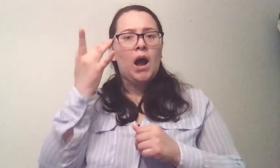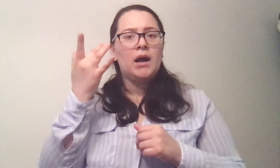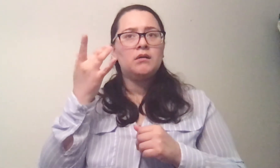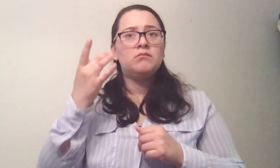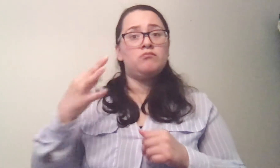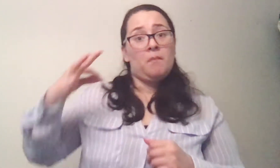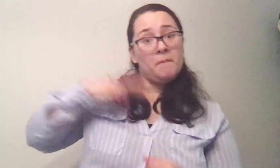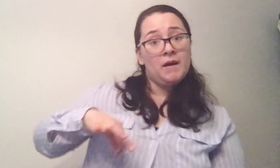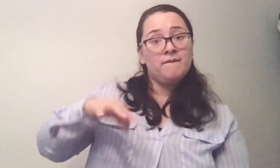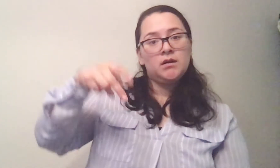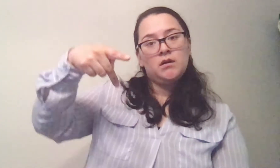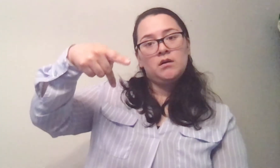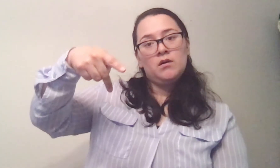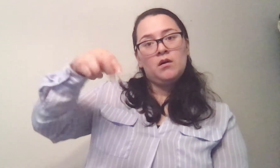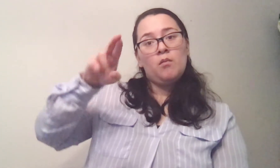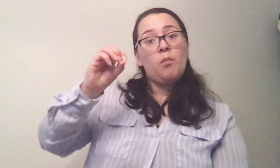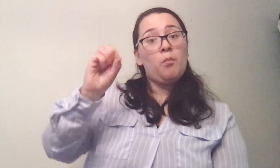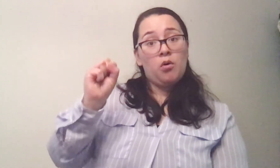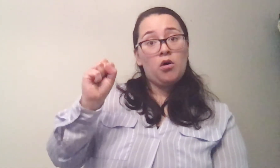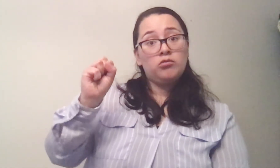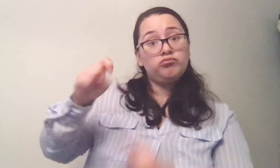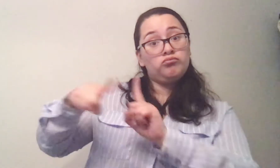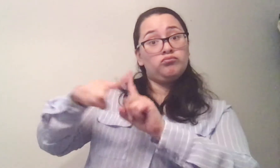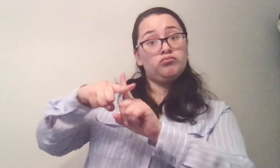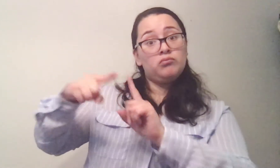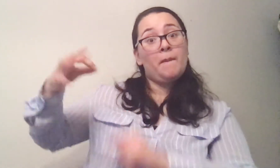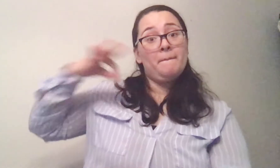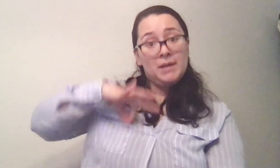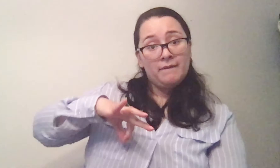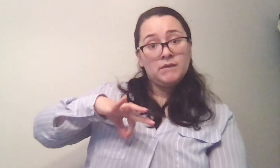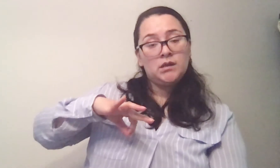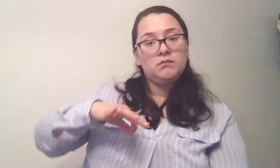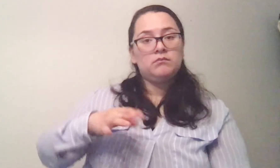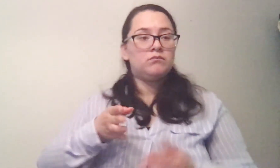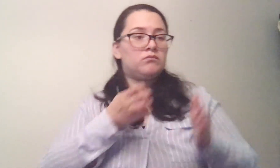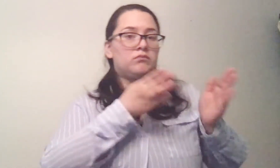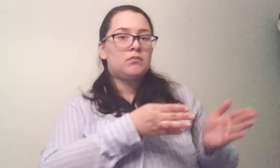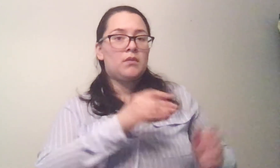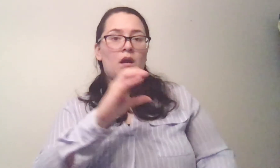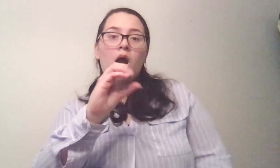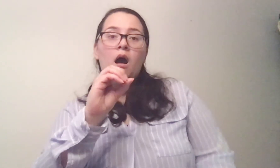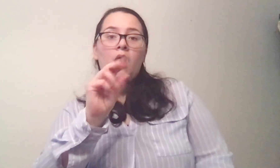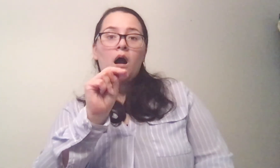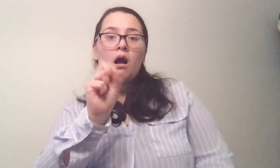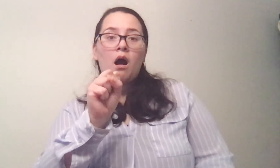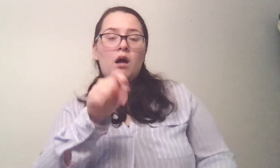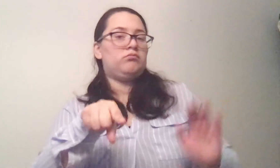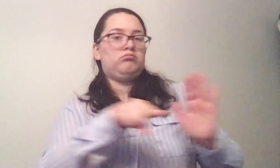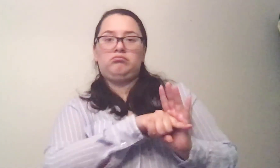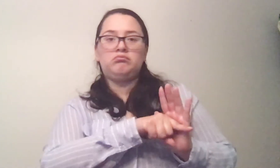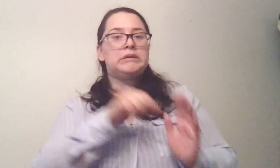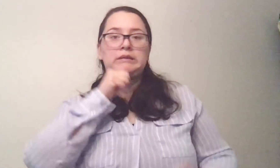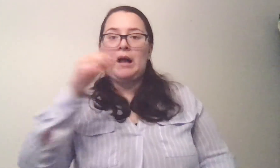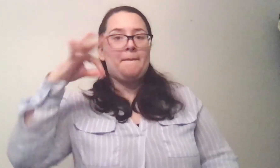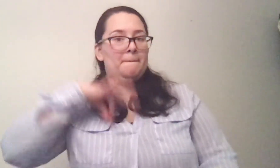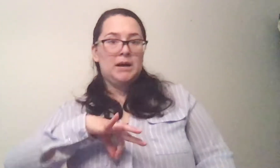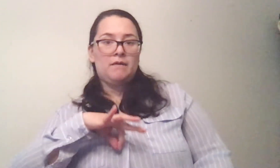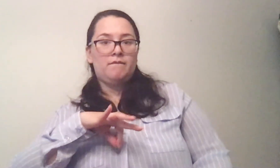Why are there benefits (pros) and cons, not benefits?